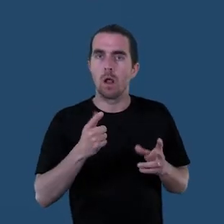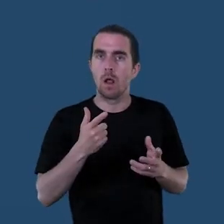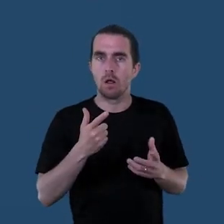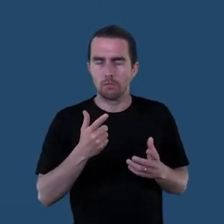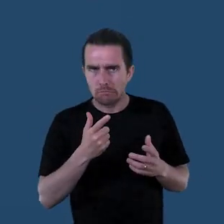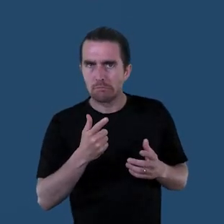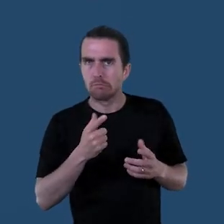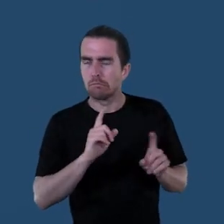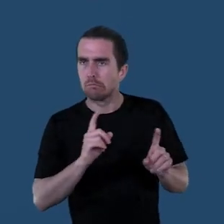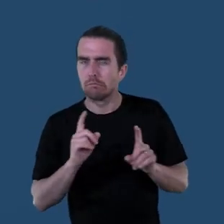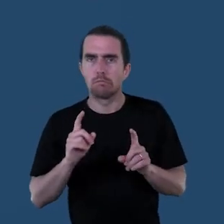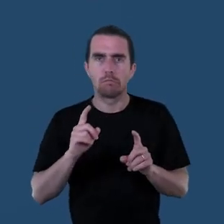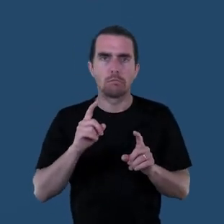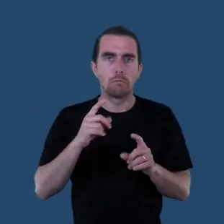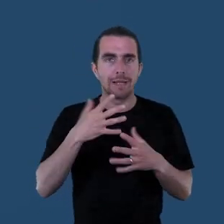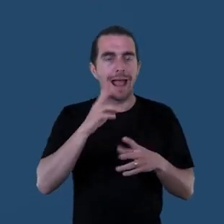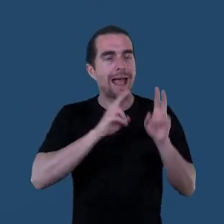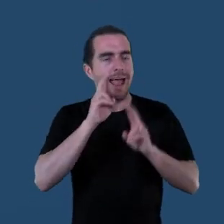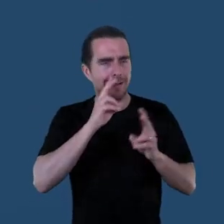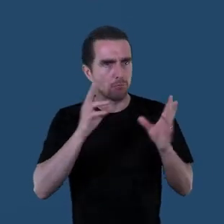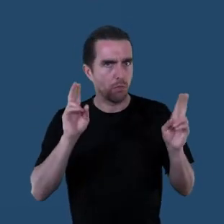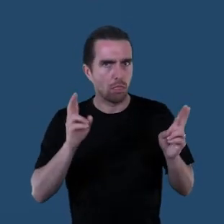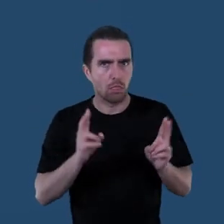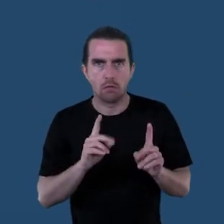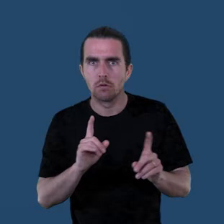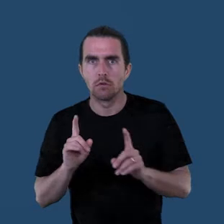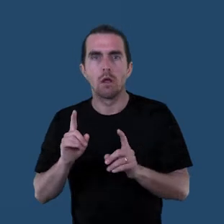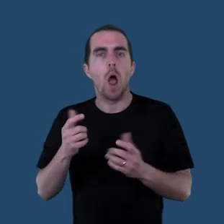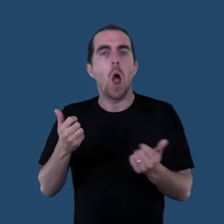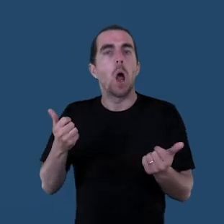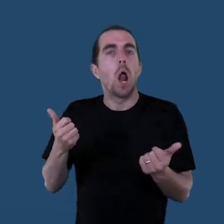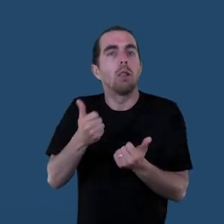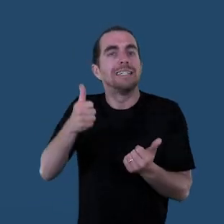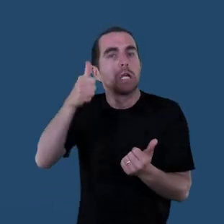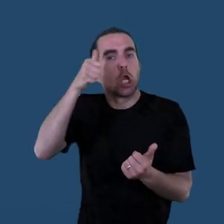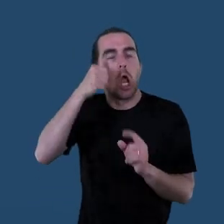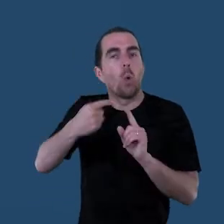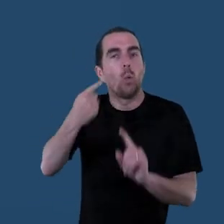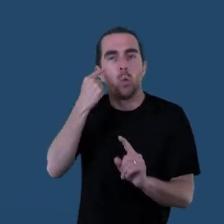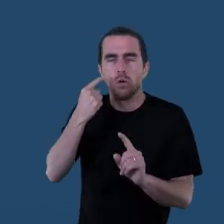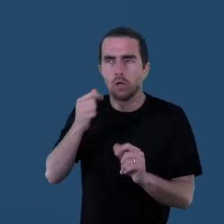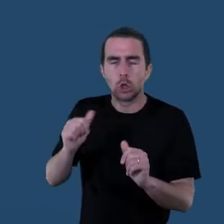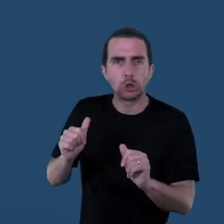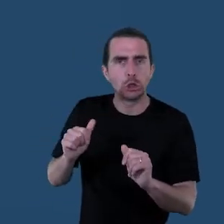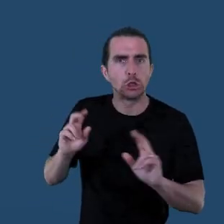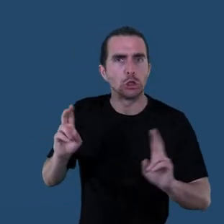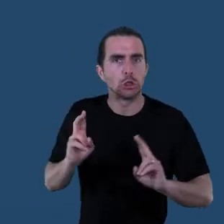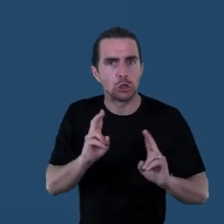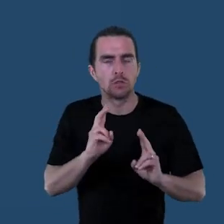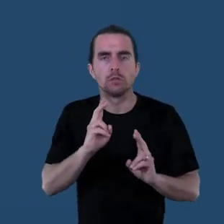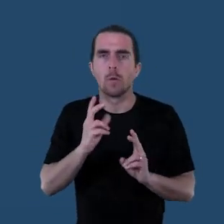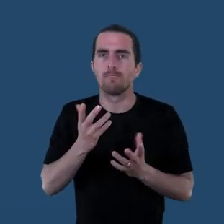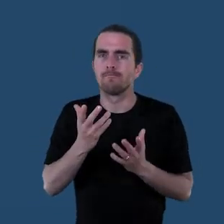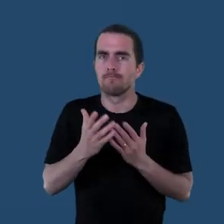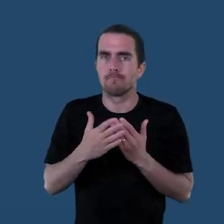less frequently being seen. They knew that something was starting to happen. So collections have become much more important to us